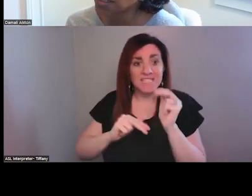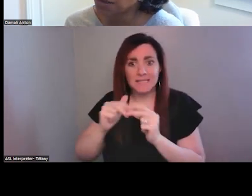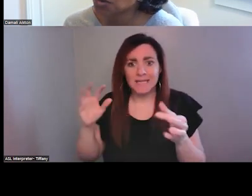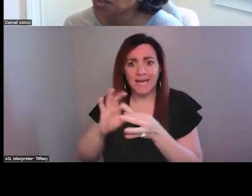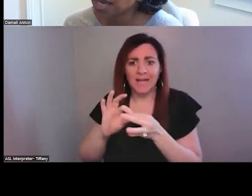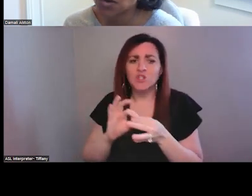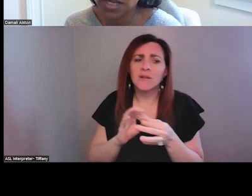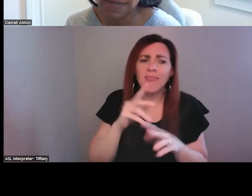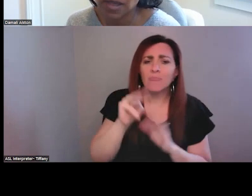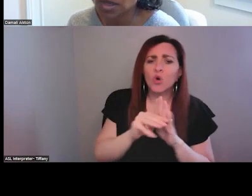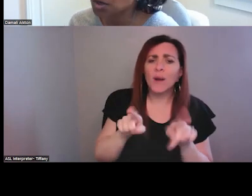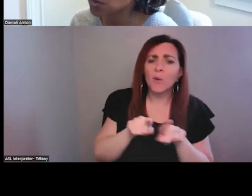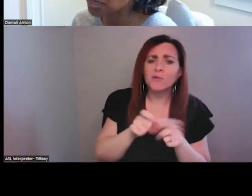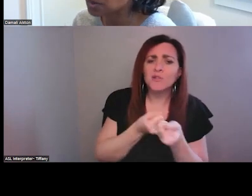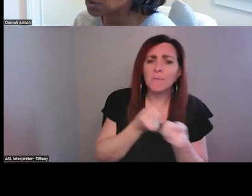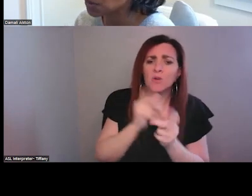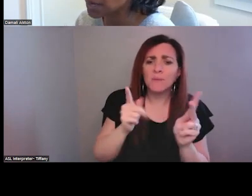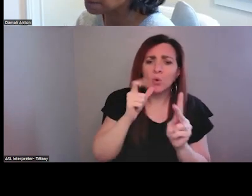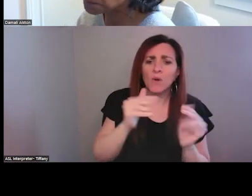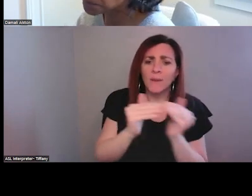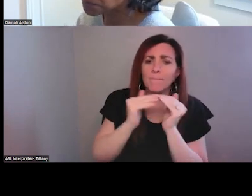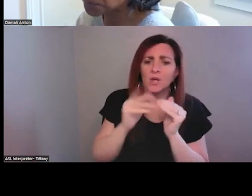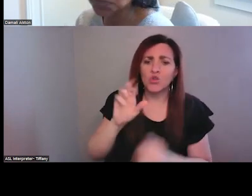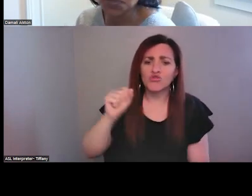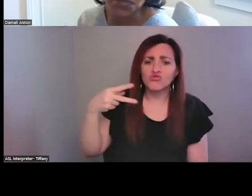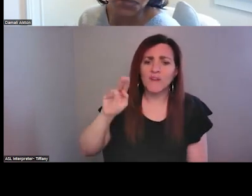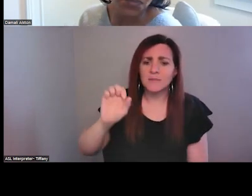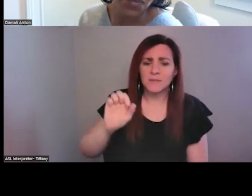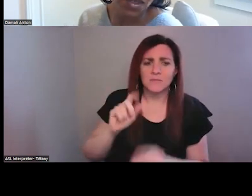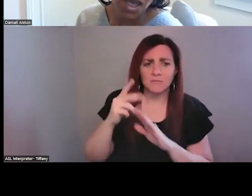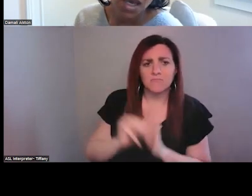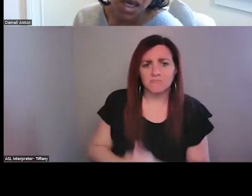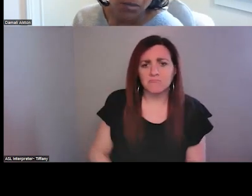INDIVIDUALS THAT ARE IN THE PEER RESPITE PROGRAM.